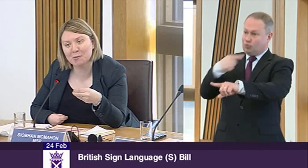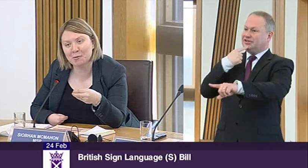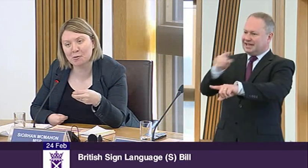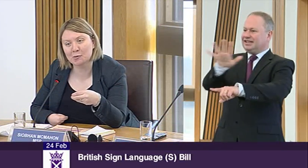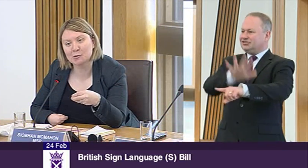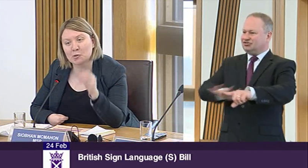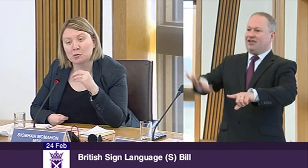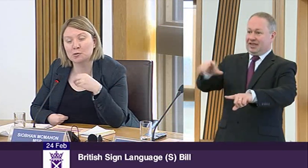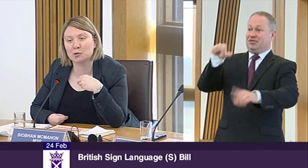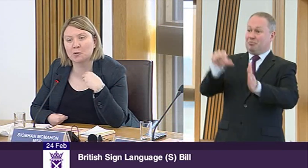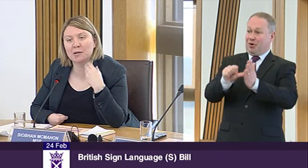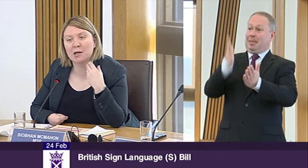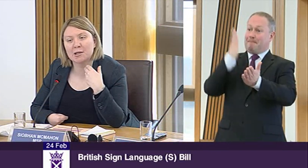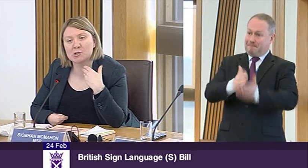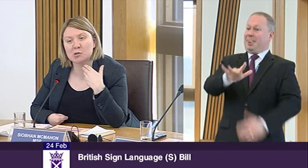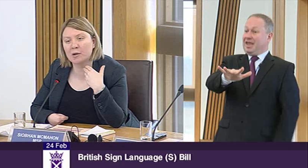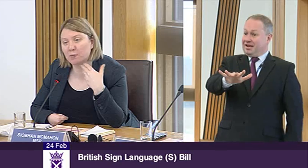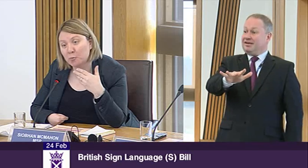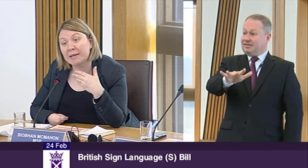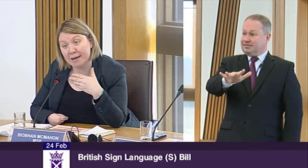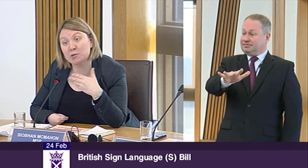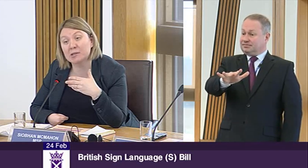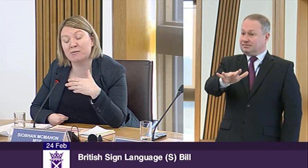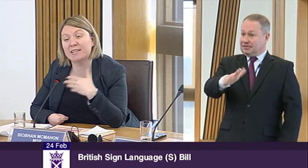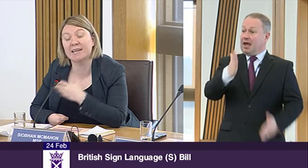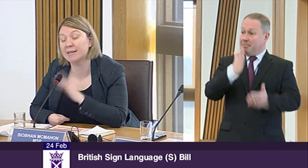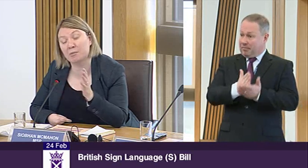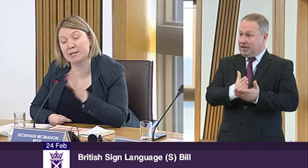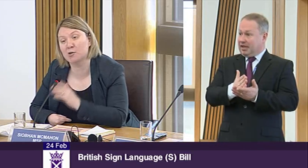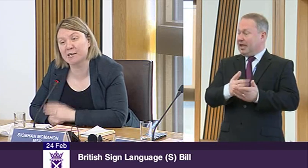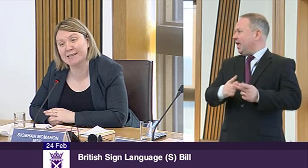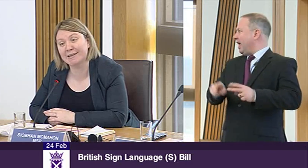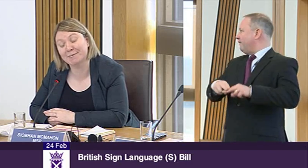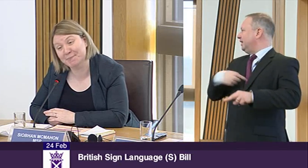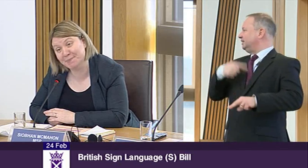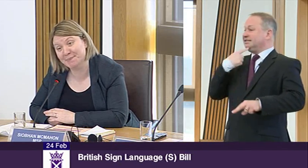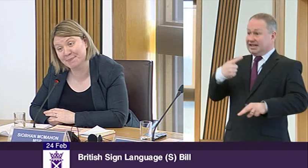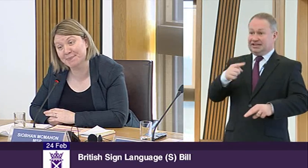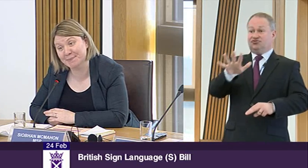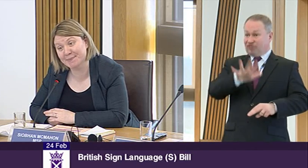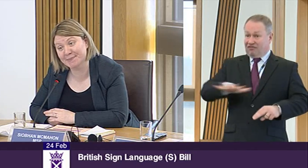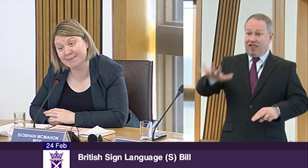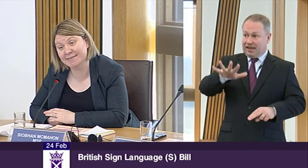would absolutely be a problem if I had said that, but that is not what I said.